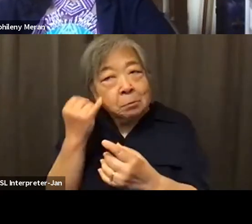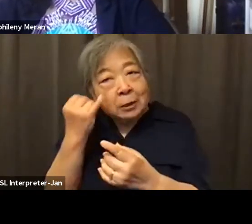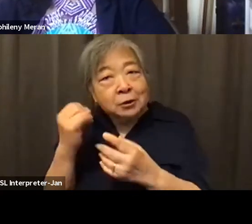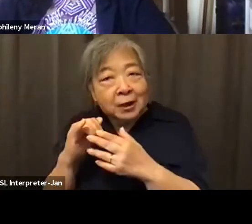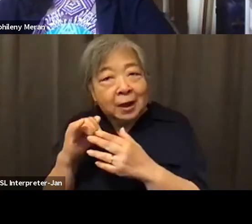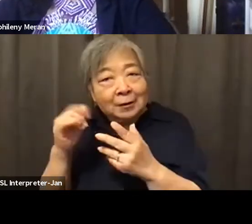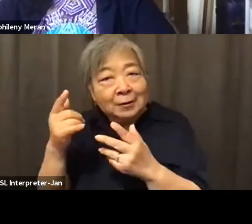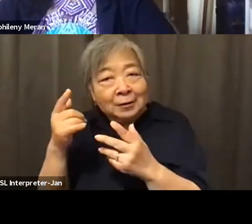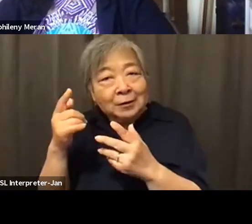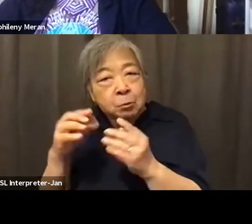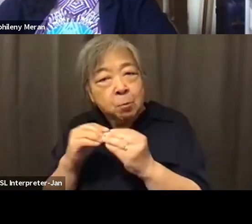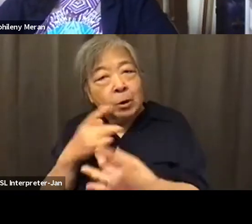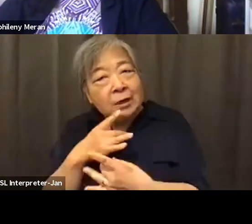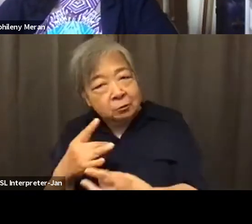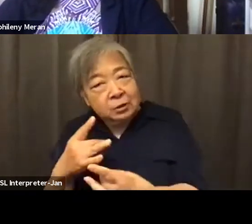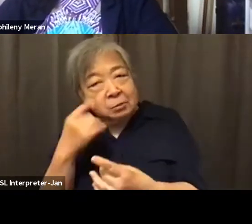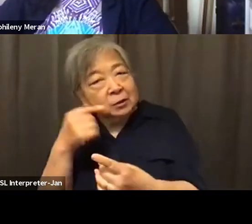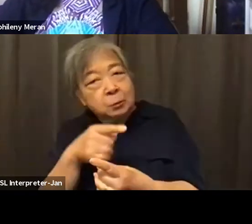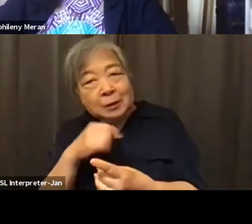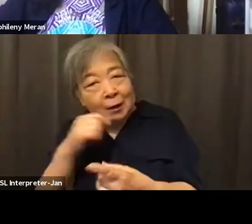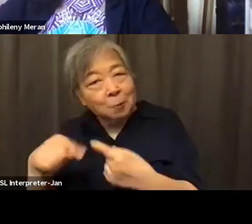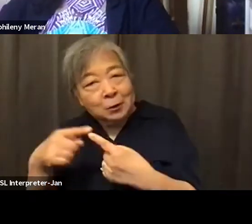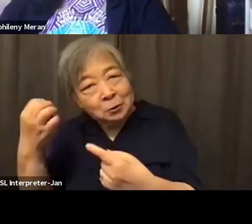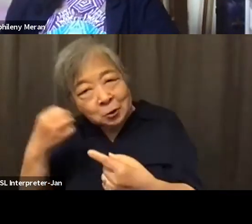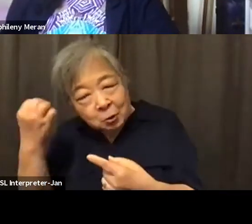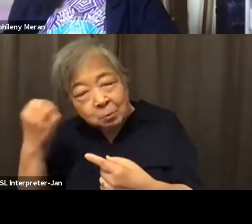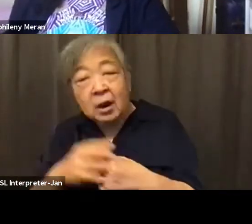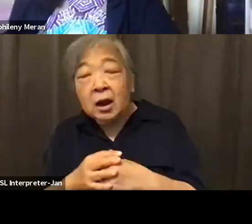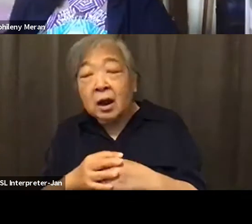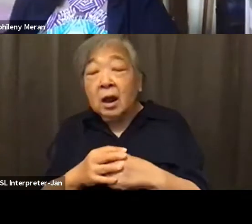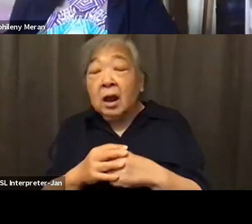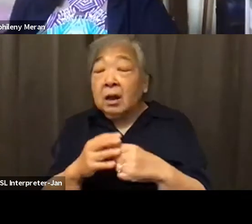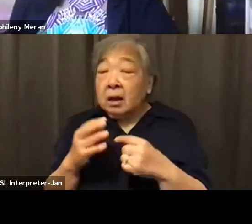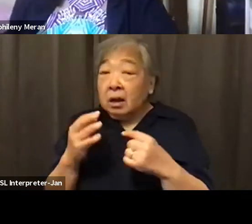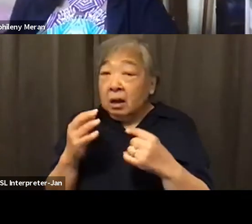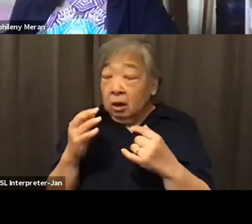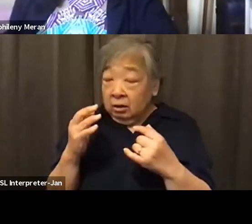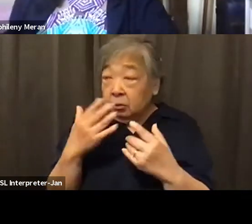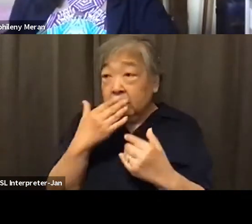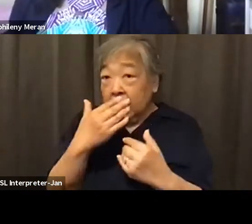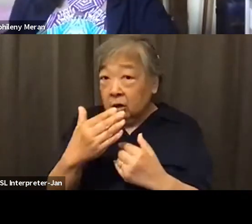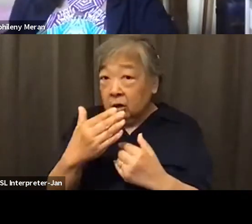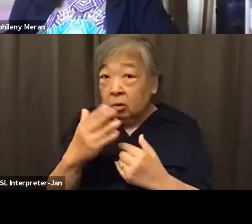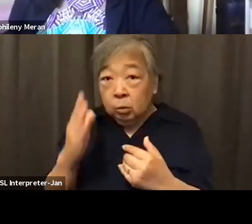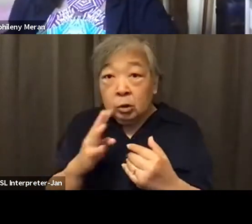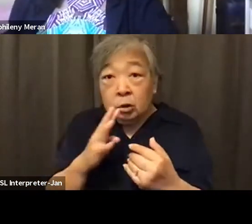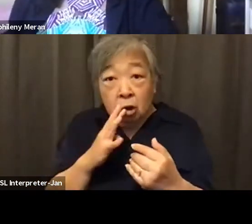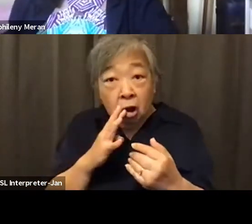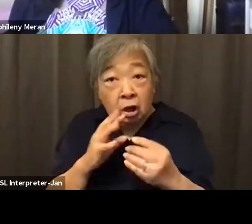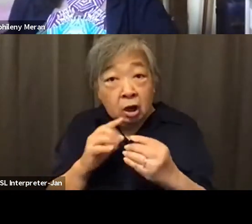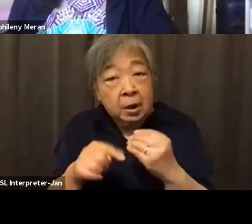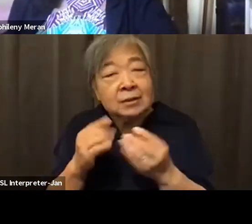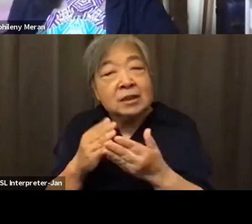Well, thank you. And we're definitely going to dive into more about some of the things you just talked about